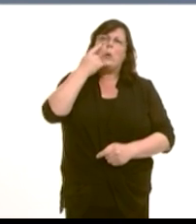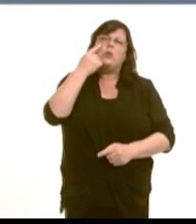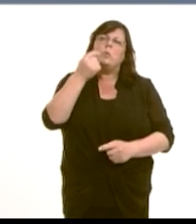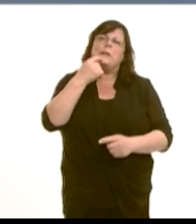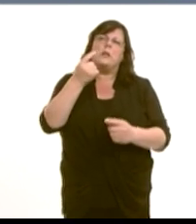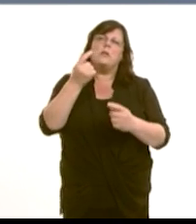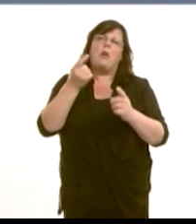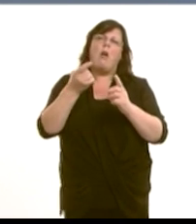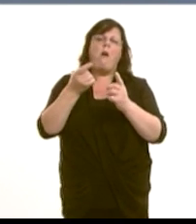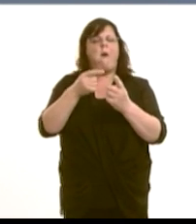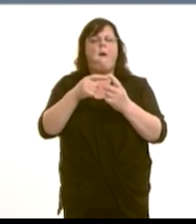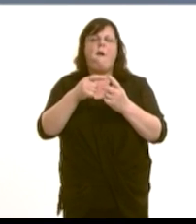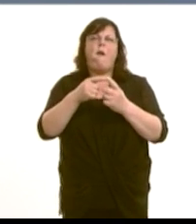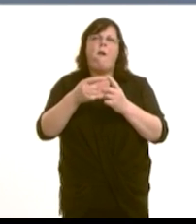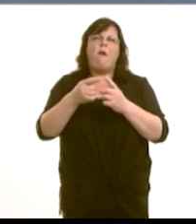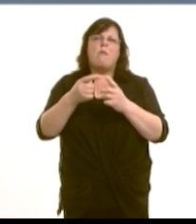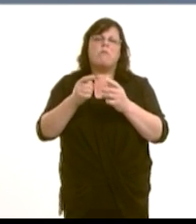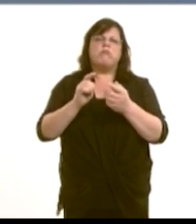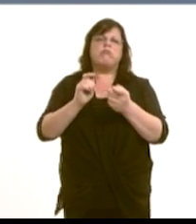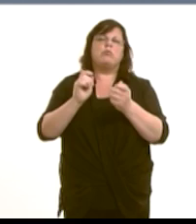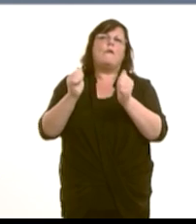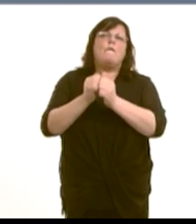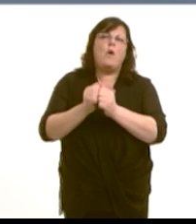Davies: If I could also ask you a question on the letter that you released on the day